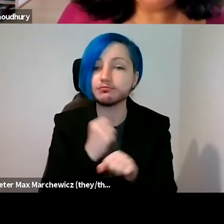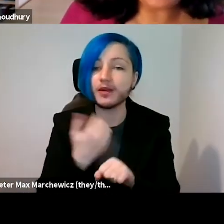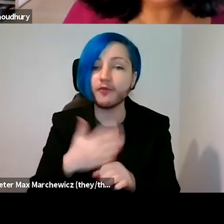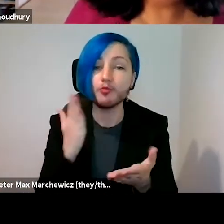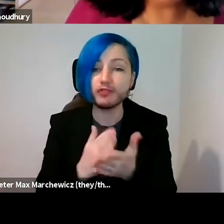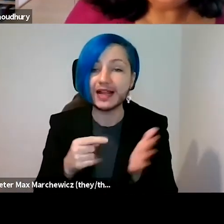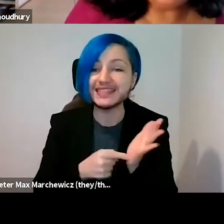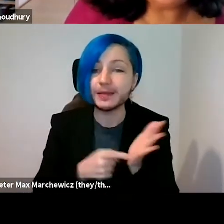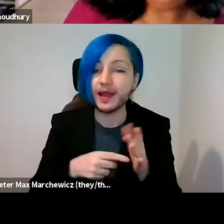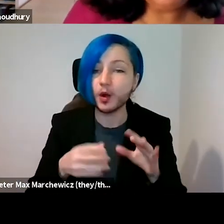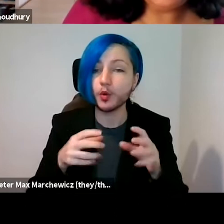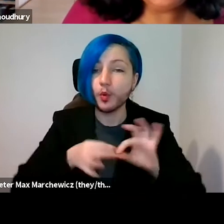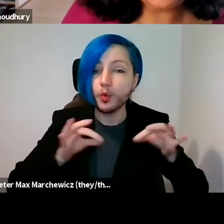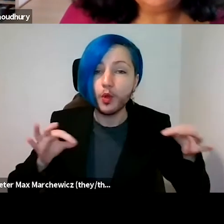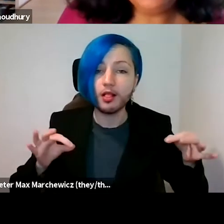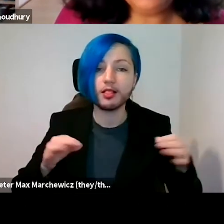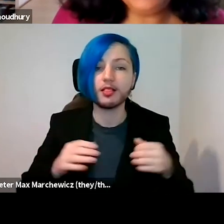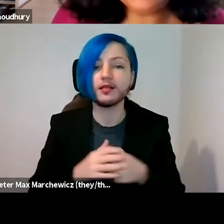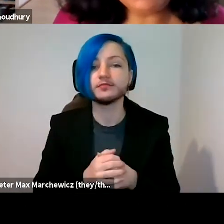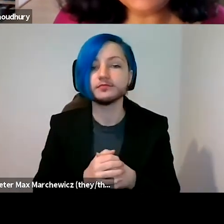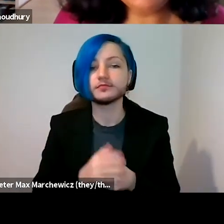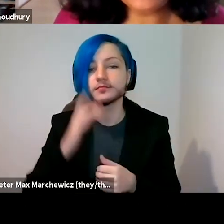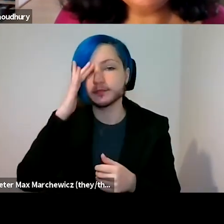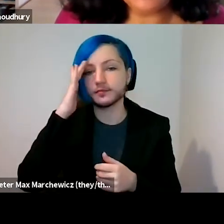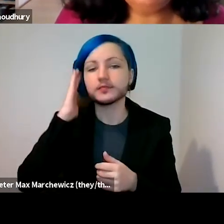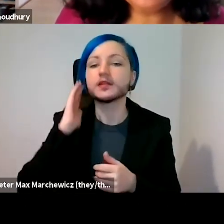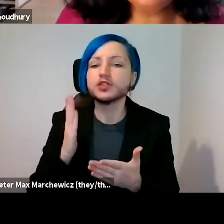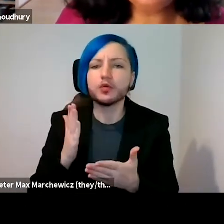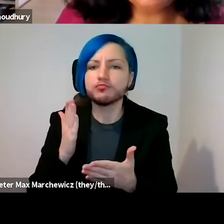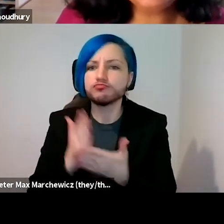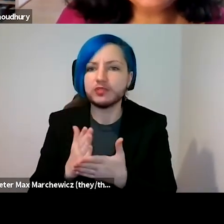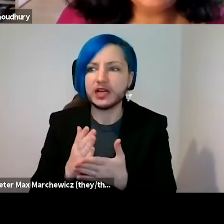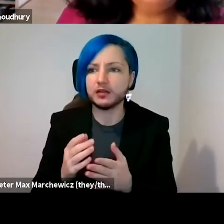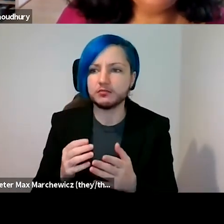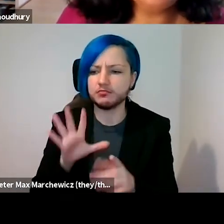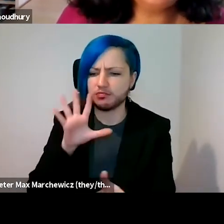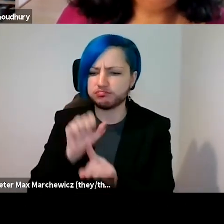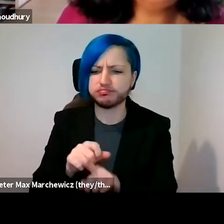from the actual country shawl," the Indian shawl, "except by some inimitable cross-stitch in the border.